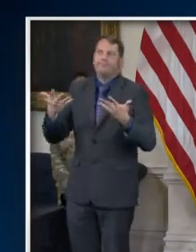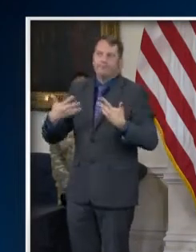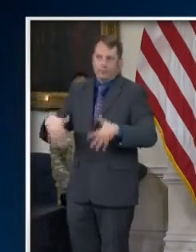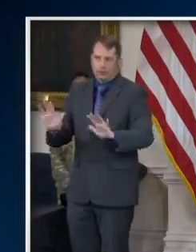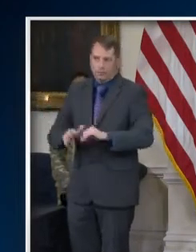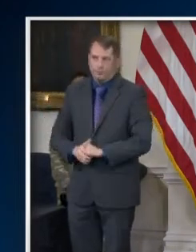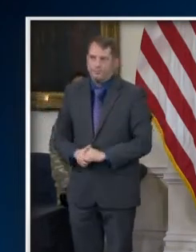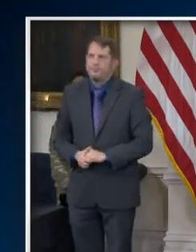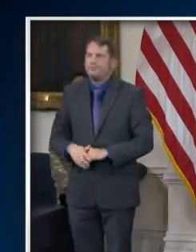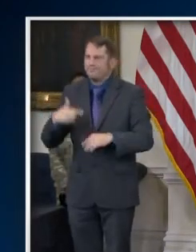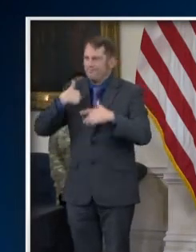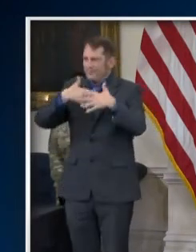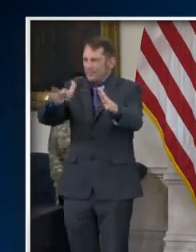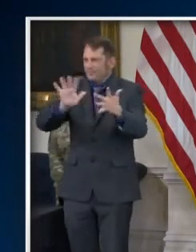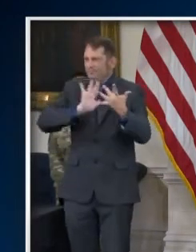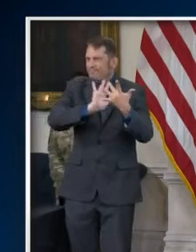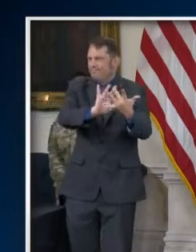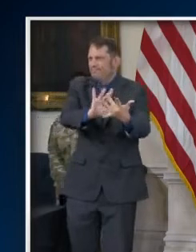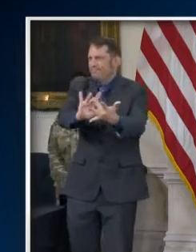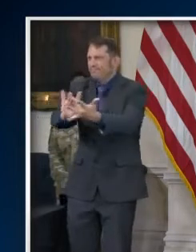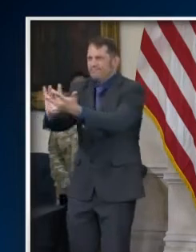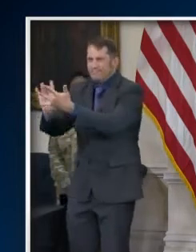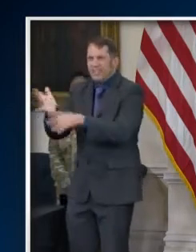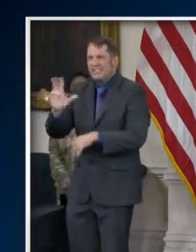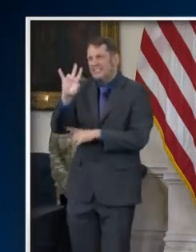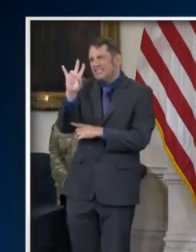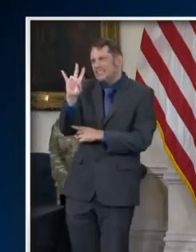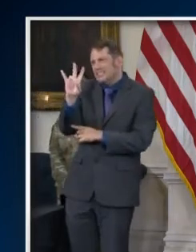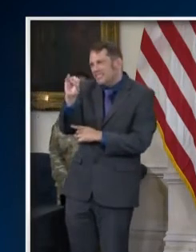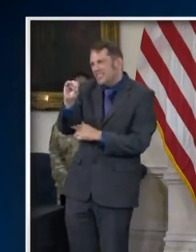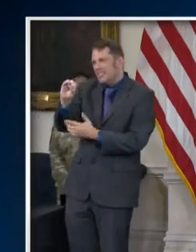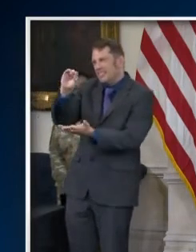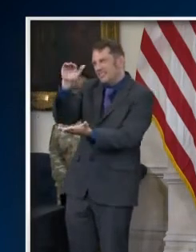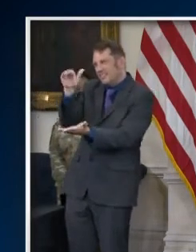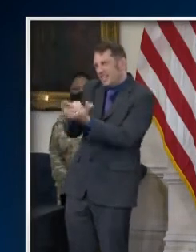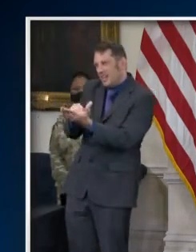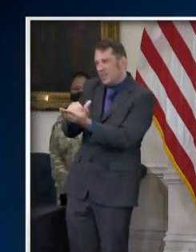WE ARE ALSO PROACTIVELY REACHING OUT TO AND DIRECTLY CONTACTING